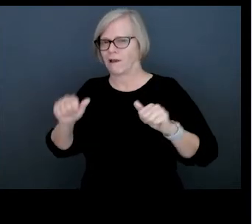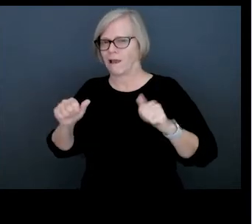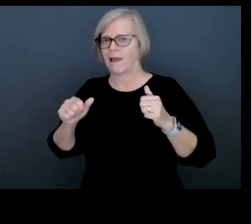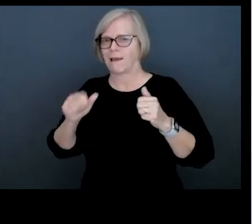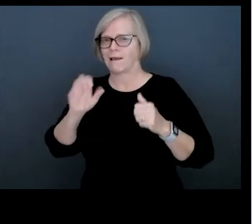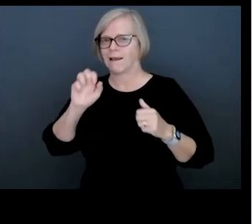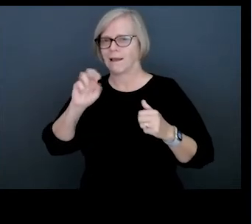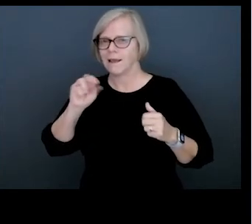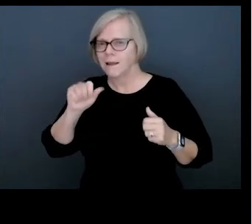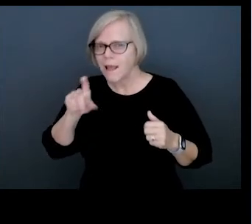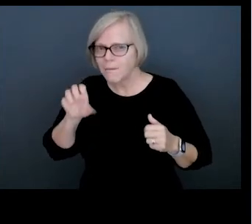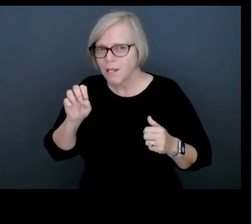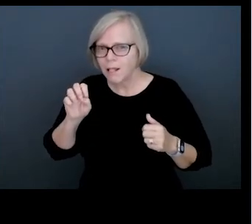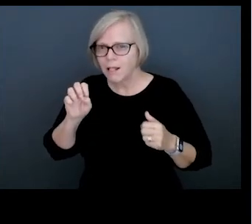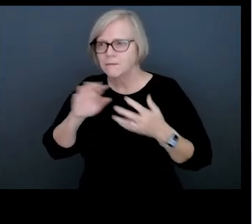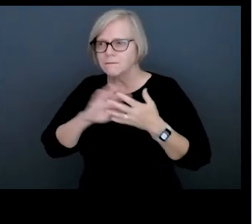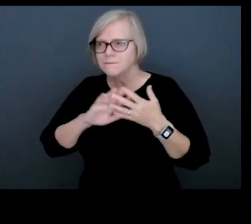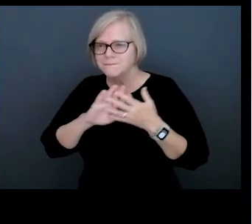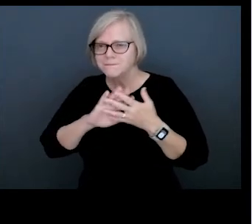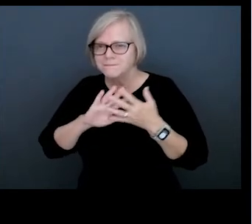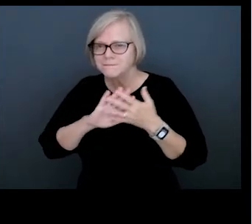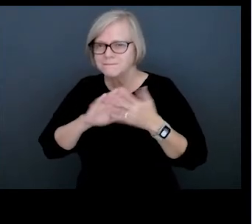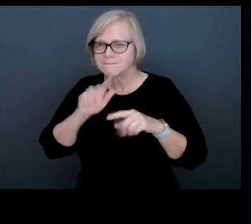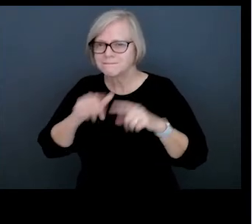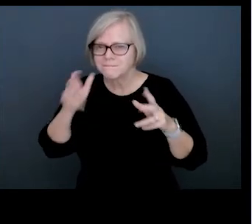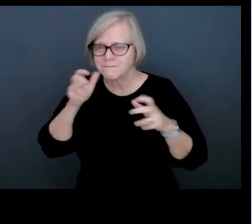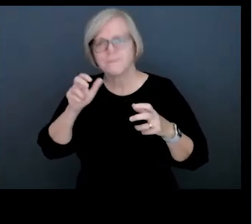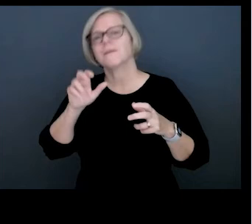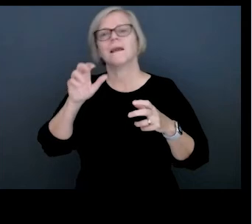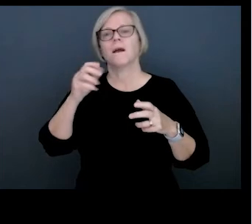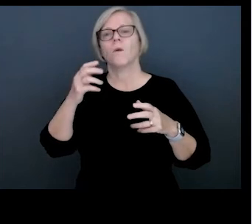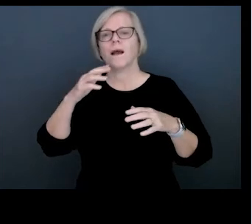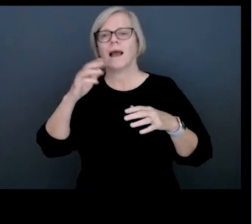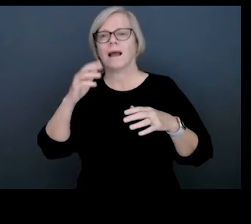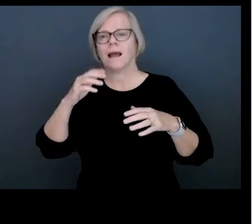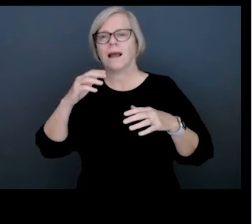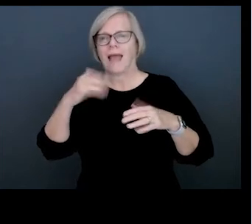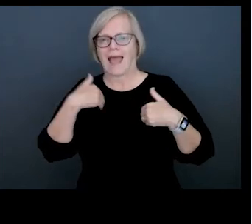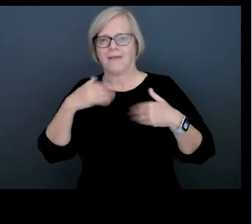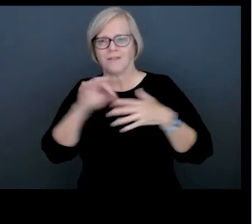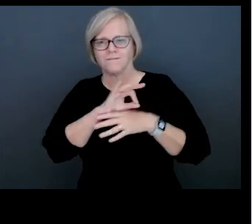And we have another Lambda function to call AppSync. And when we change that AppSync